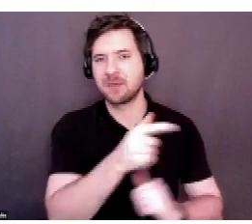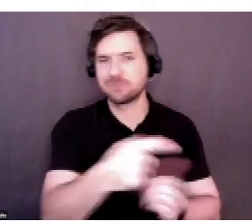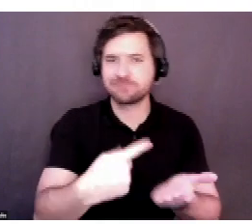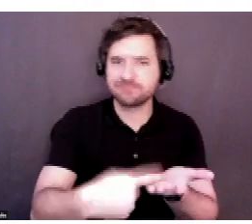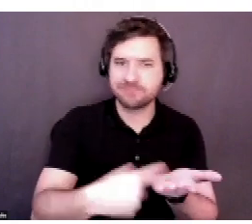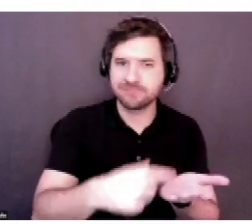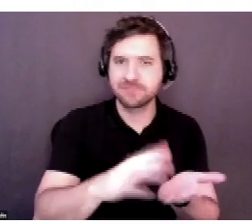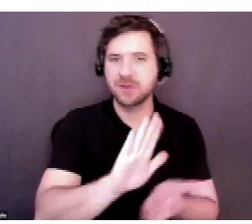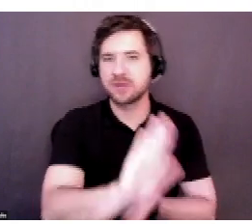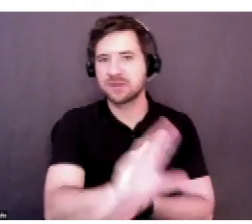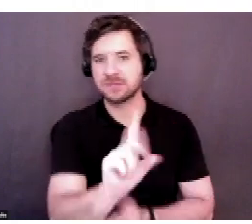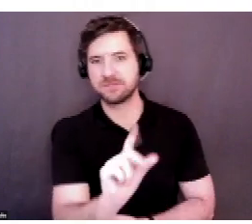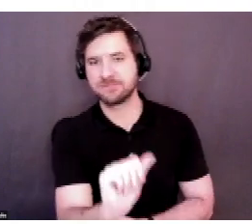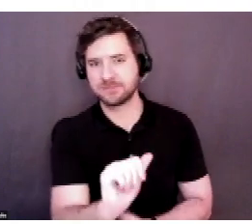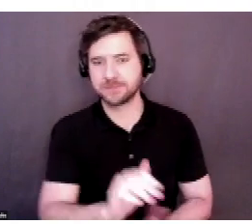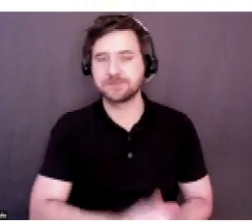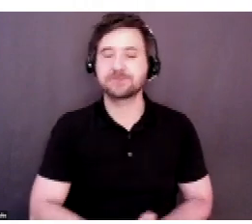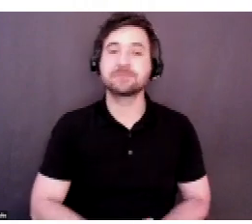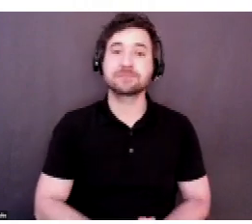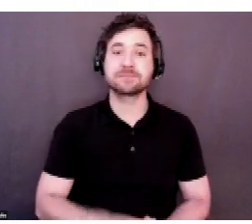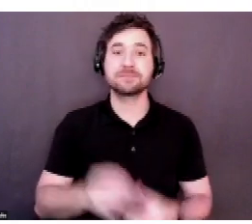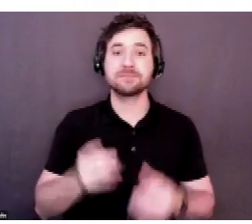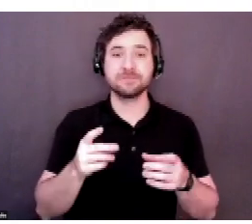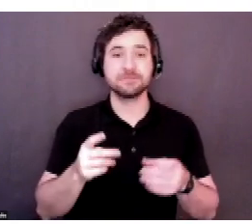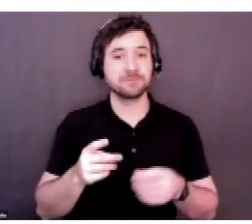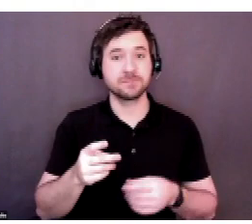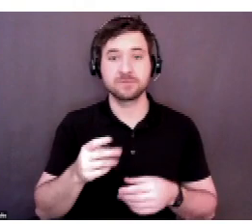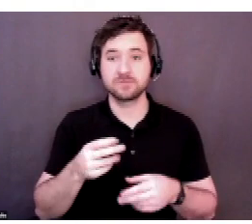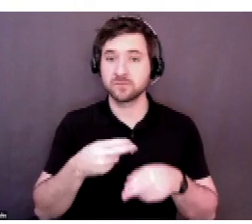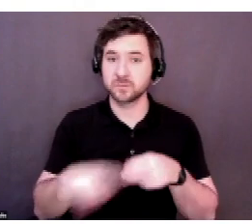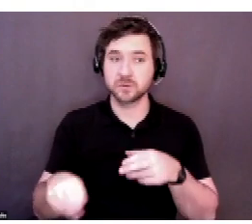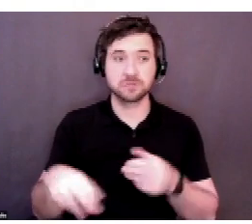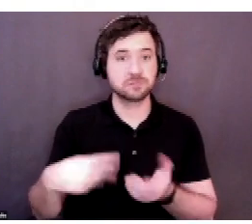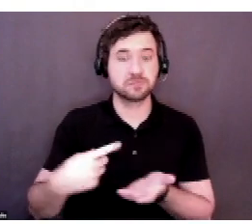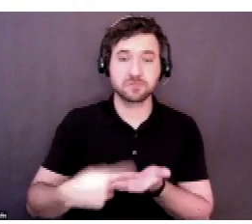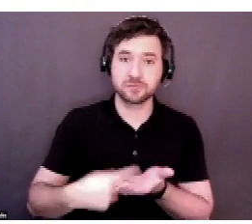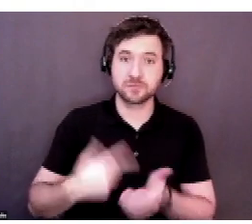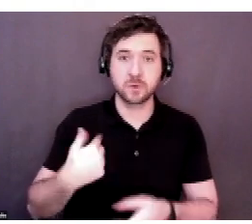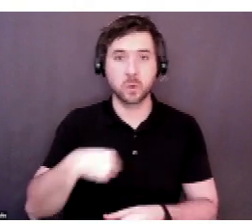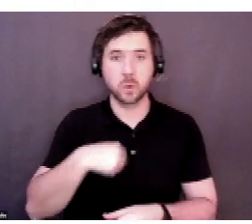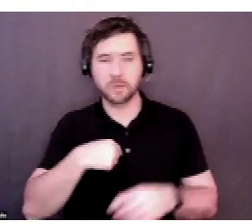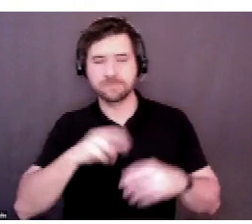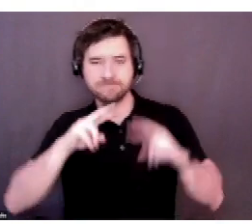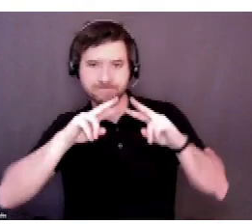About us, we examine the knowledge gaps in perinatal health.